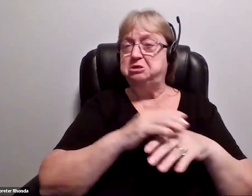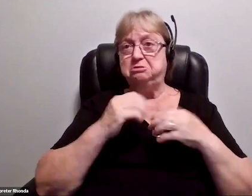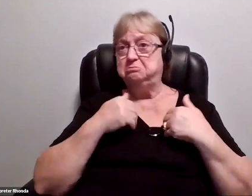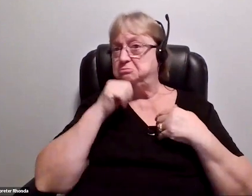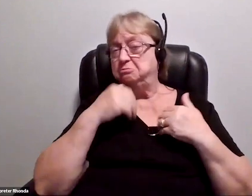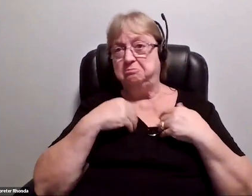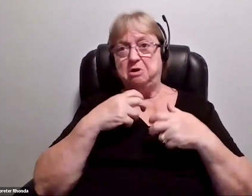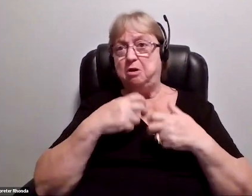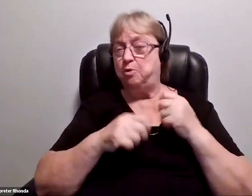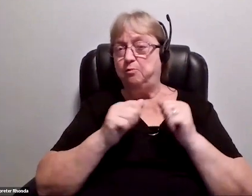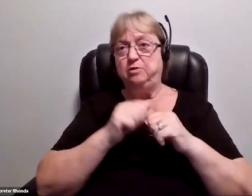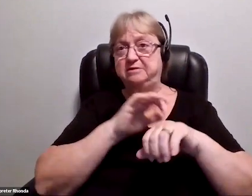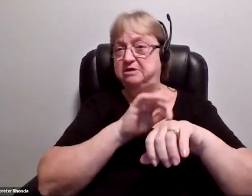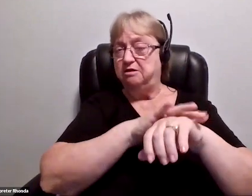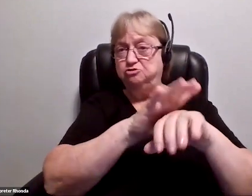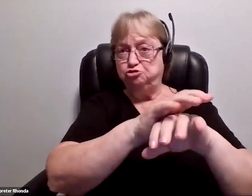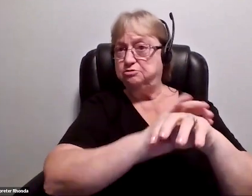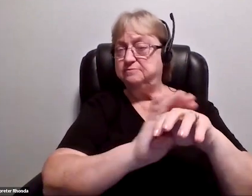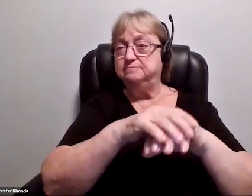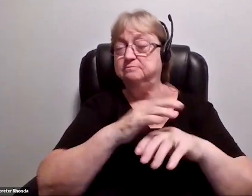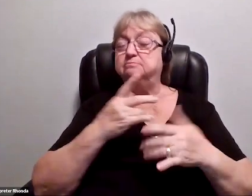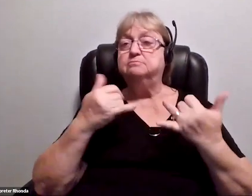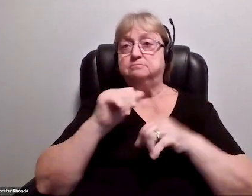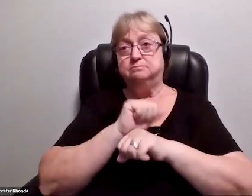We are still working on this and step by step,